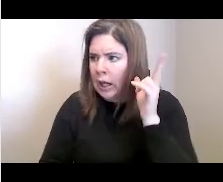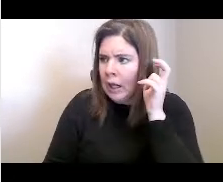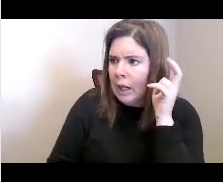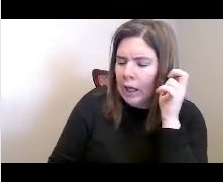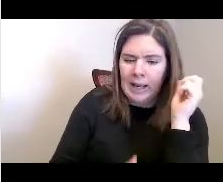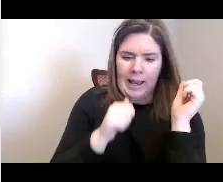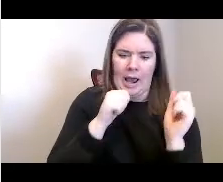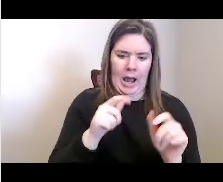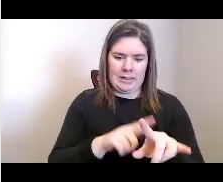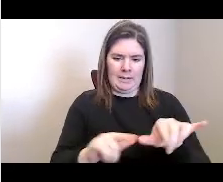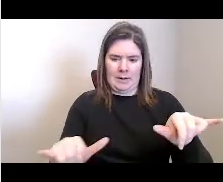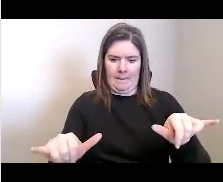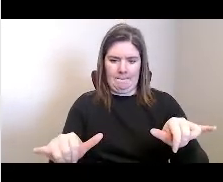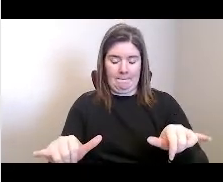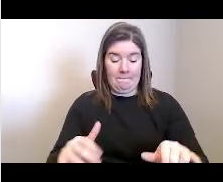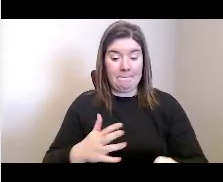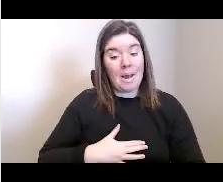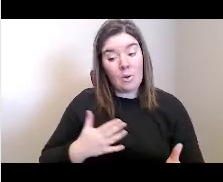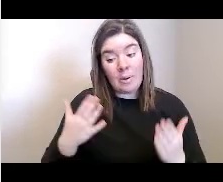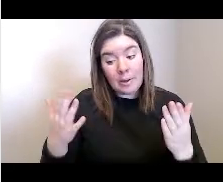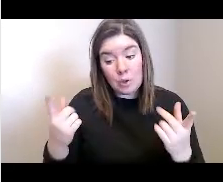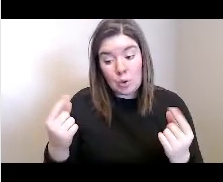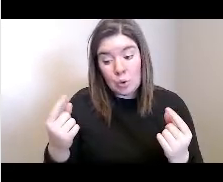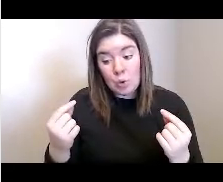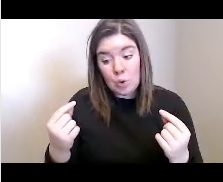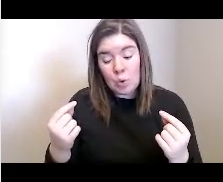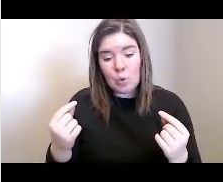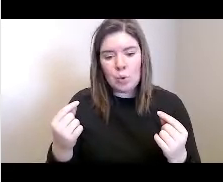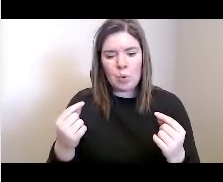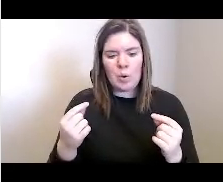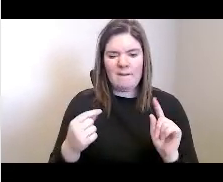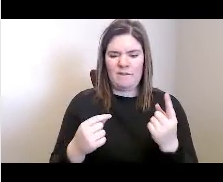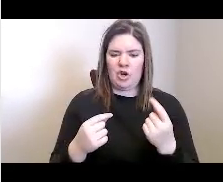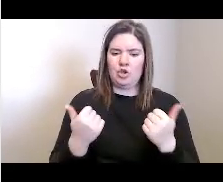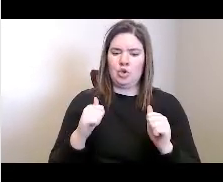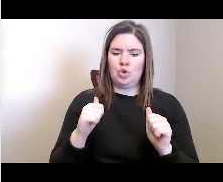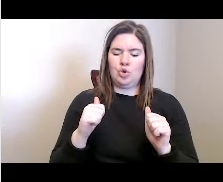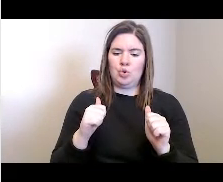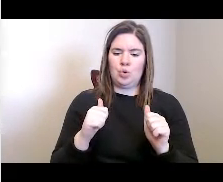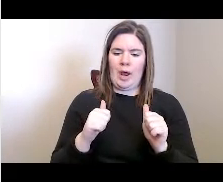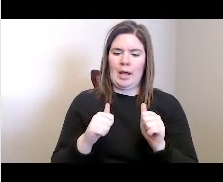So, my recommendation would be to try to first simplify the slide as much as you can before,